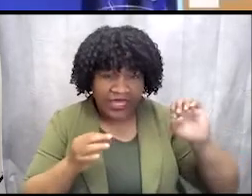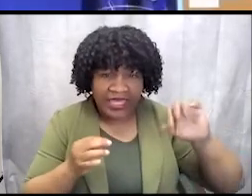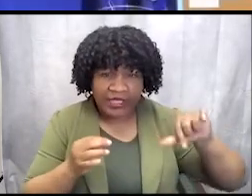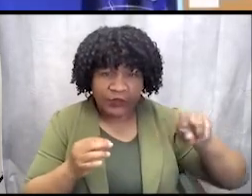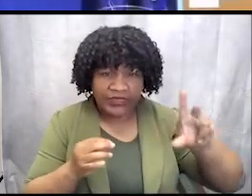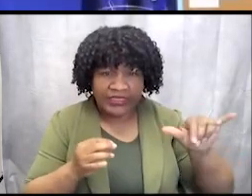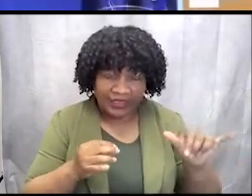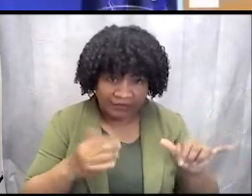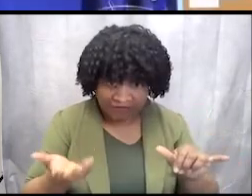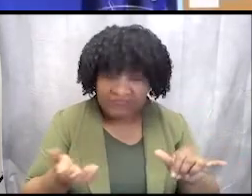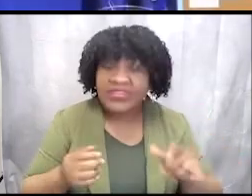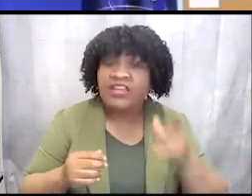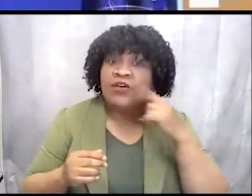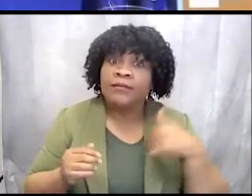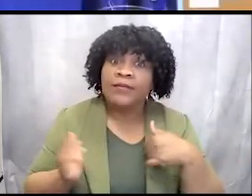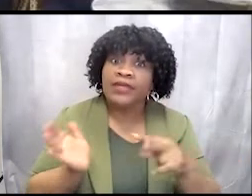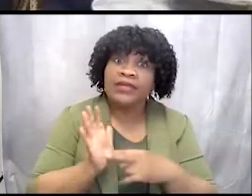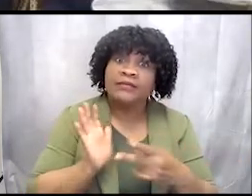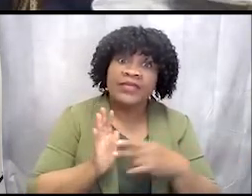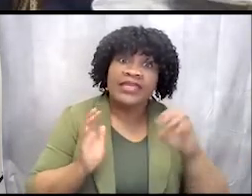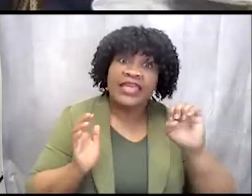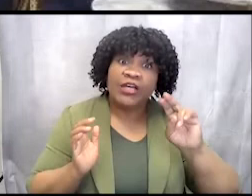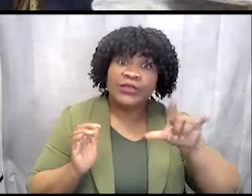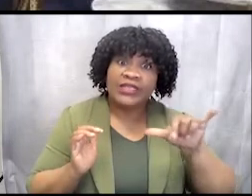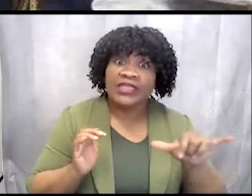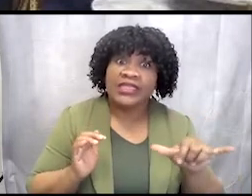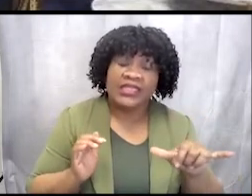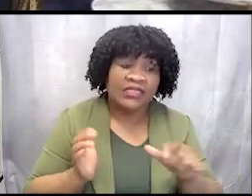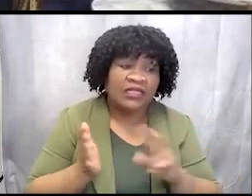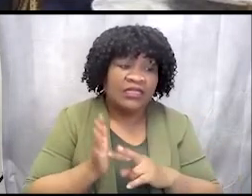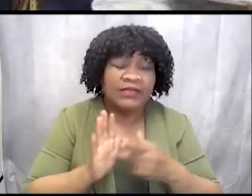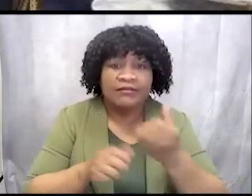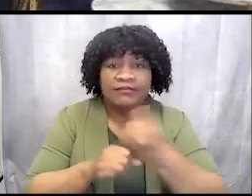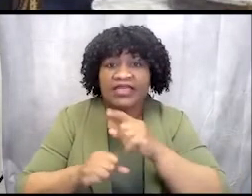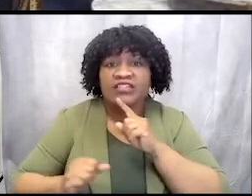I mean, equity to me is about ensuring